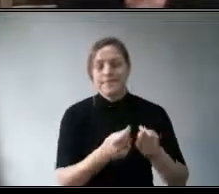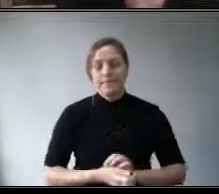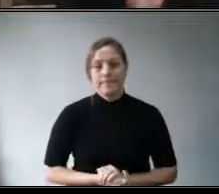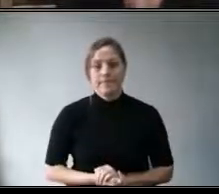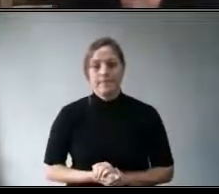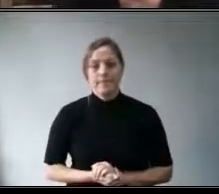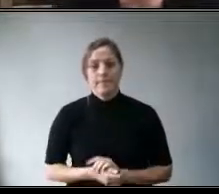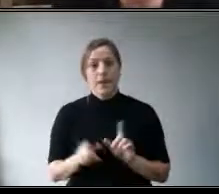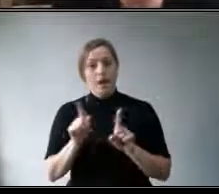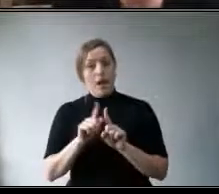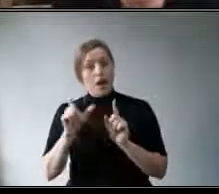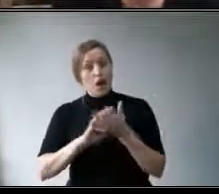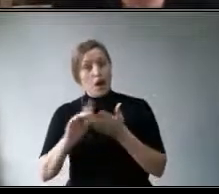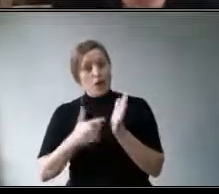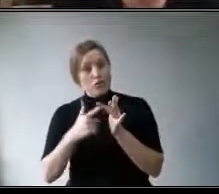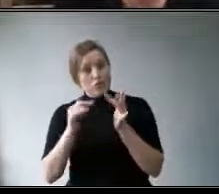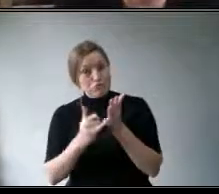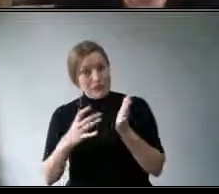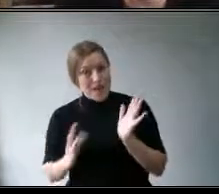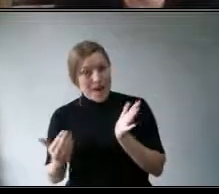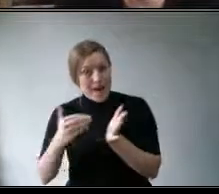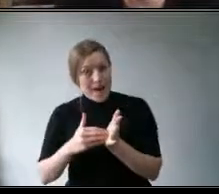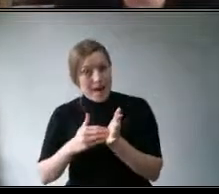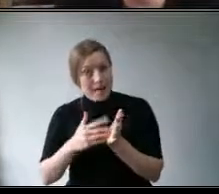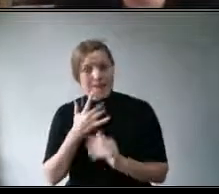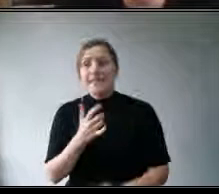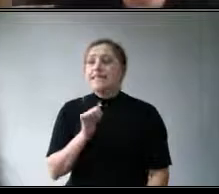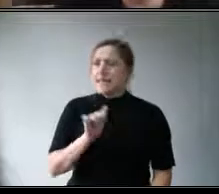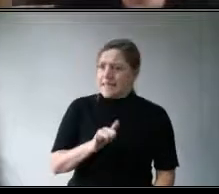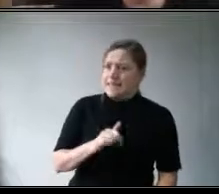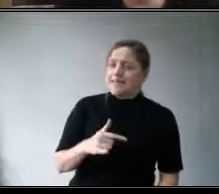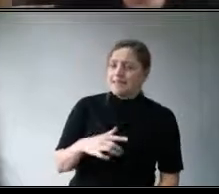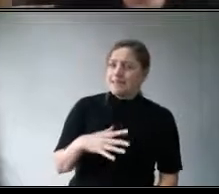yeah just to confirm with with my colleagues there and maybe to add um